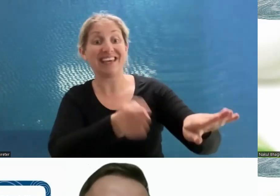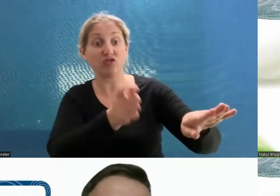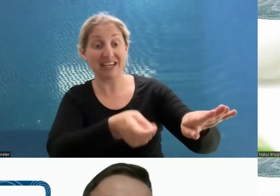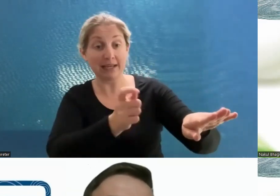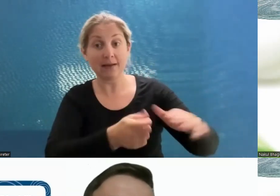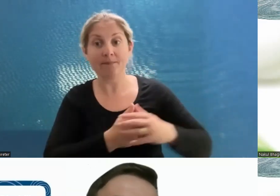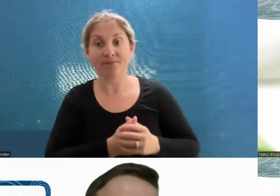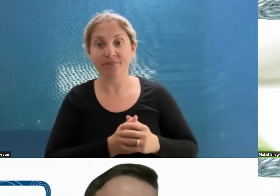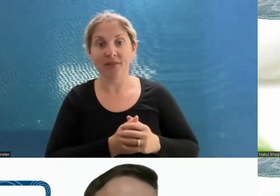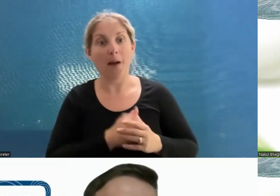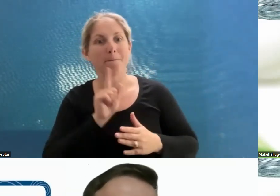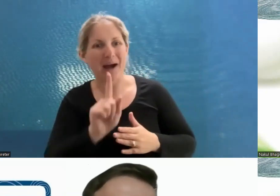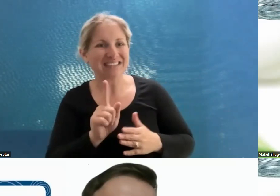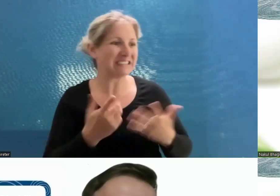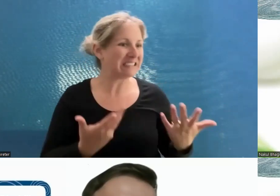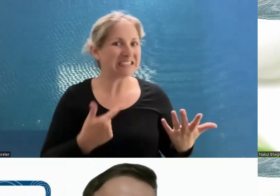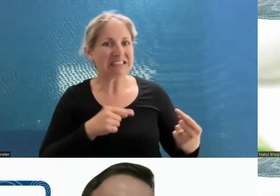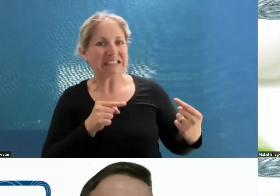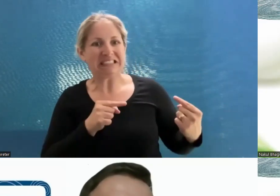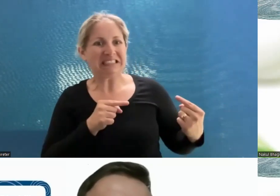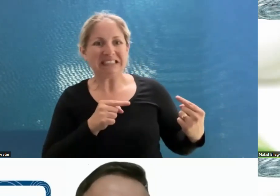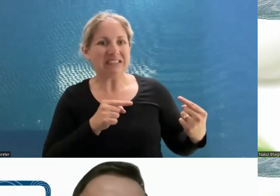months ahead into the future.